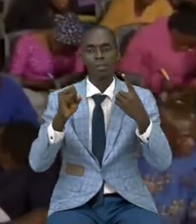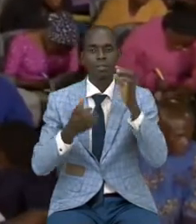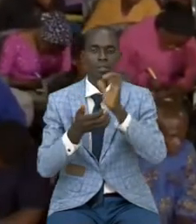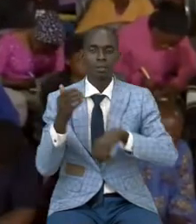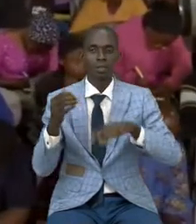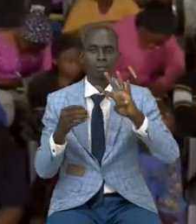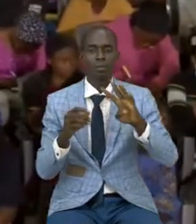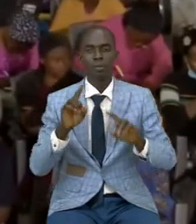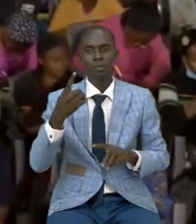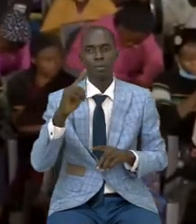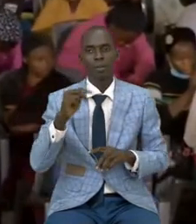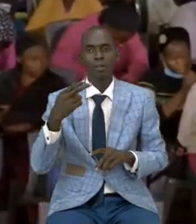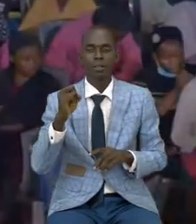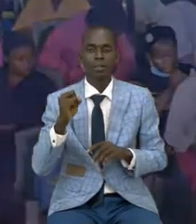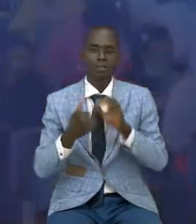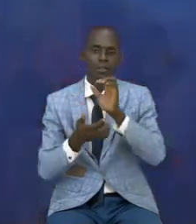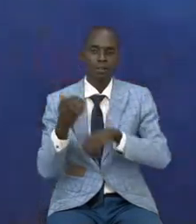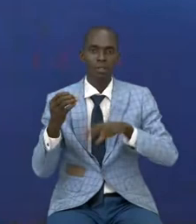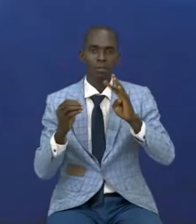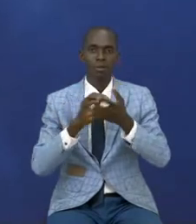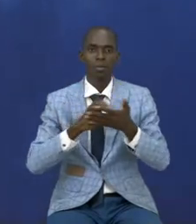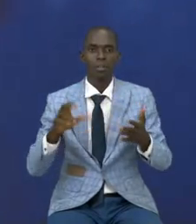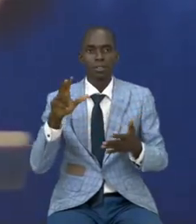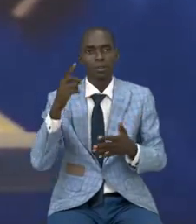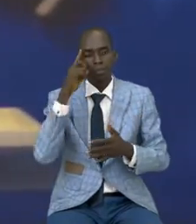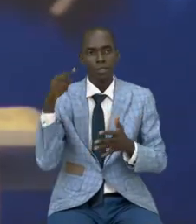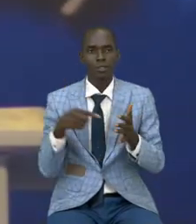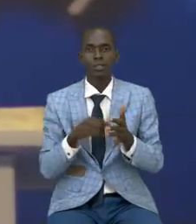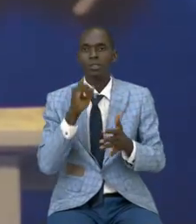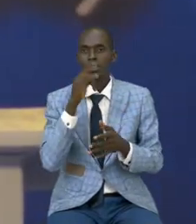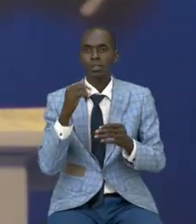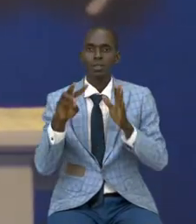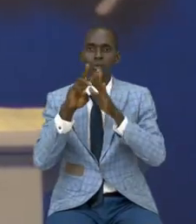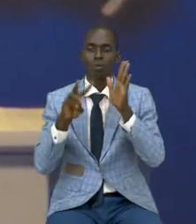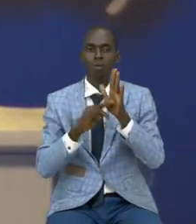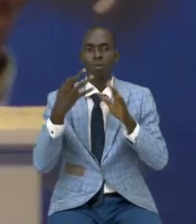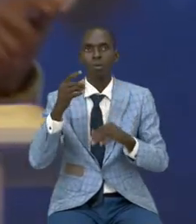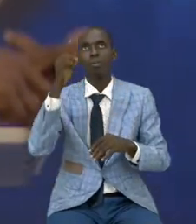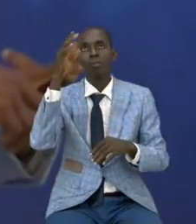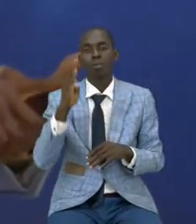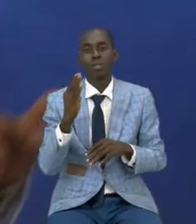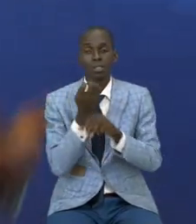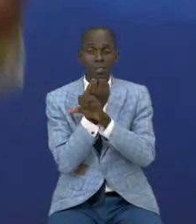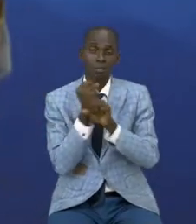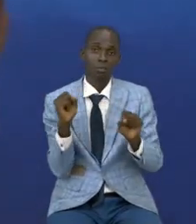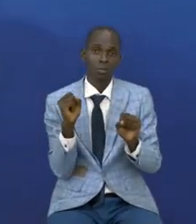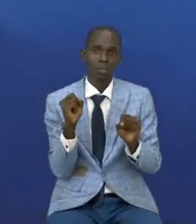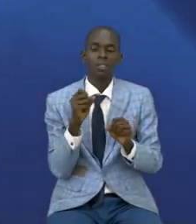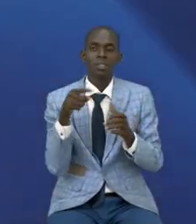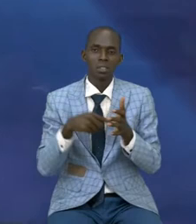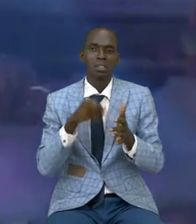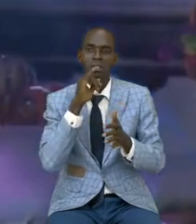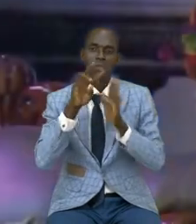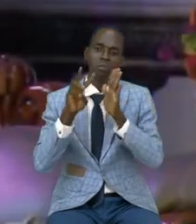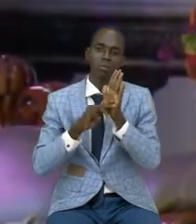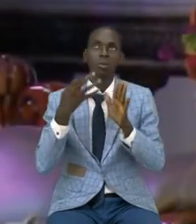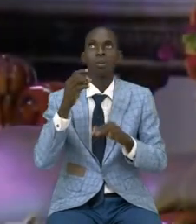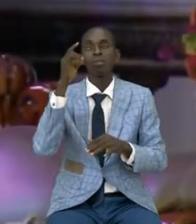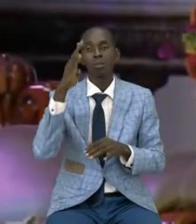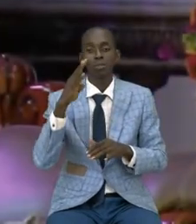and i'm reading from verse 3 for this is the wheel of god salvation is the will of god joy this is